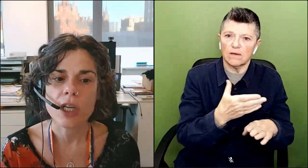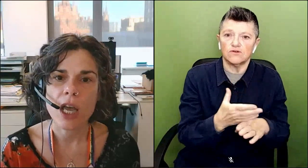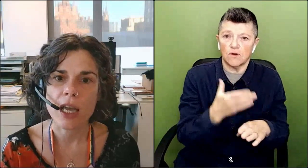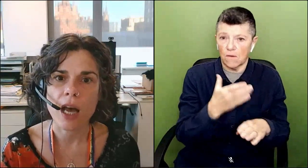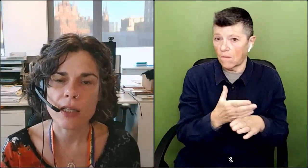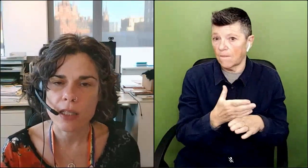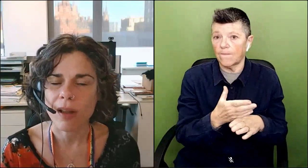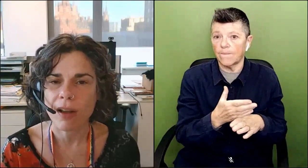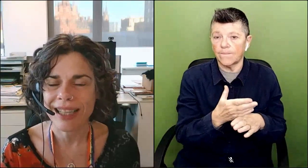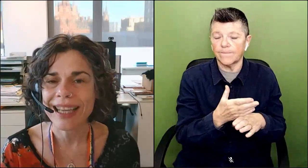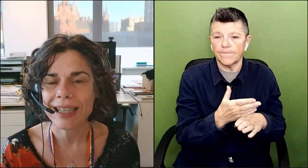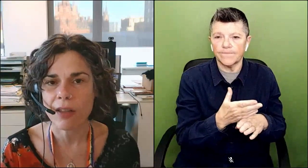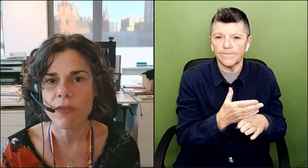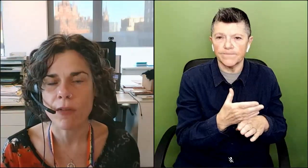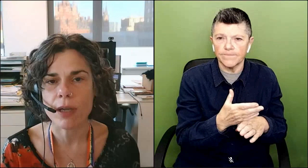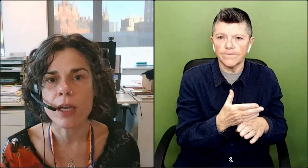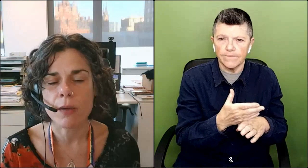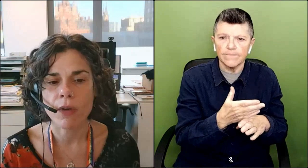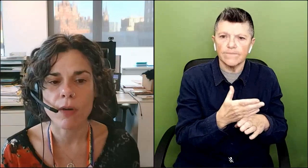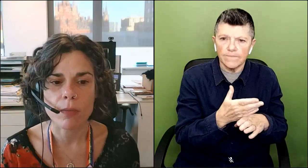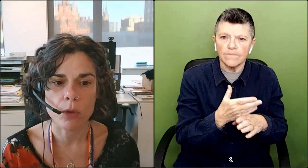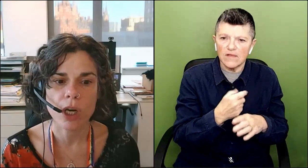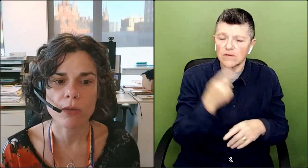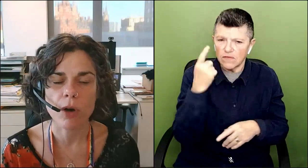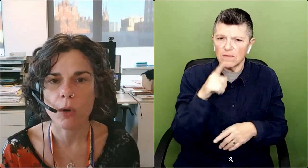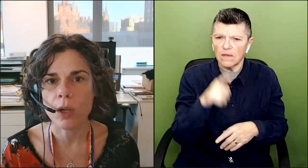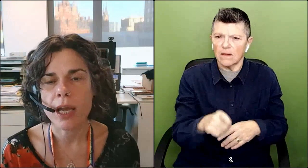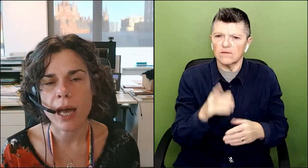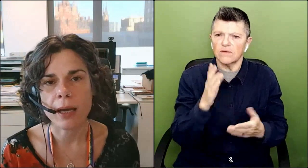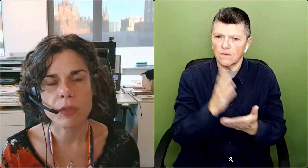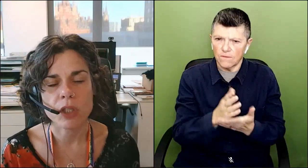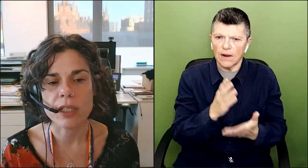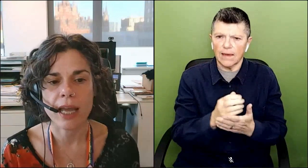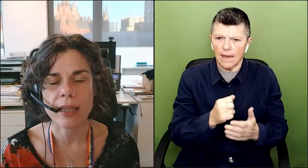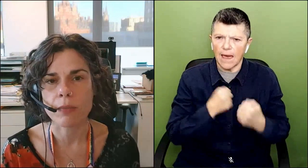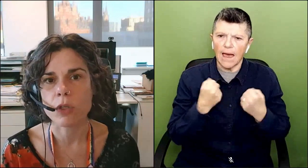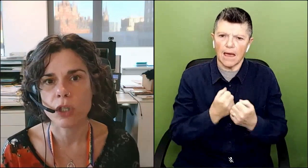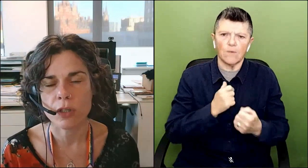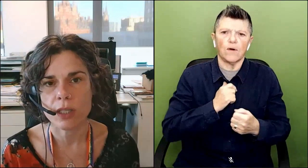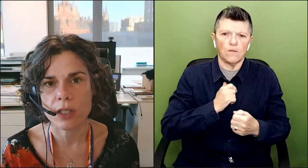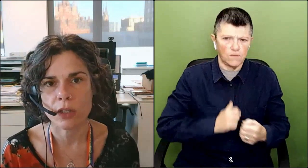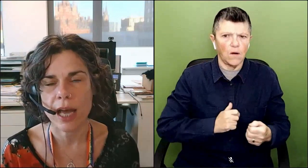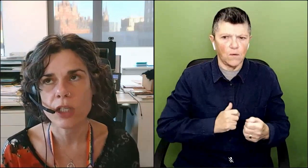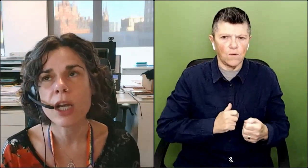so I think that's very much our role, to get them to consider that.